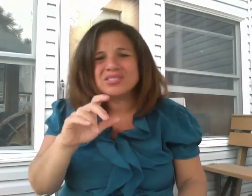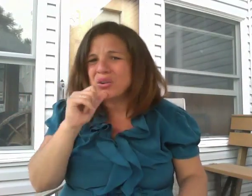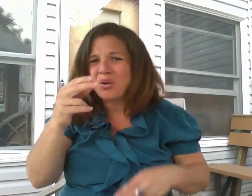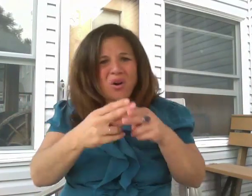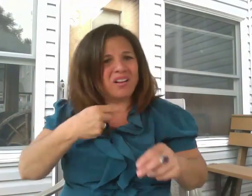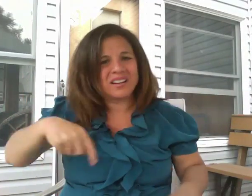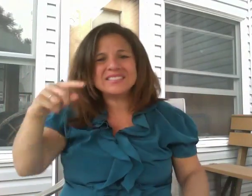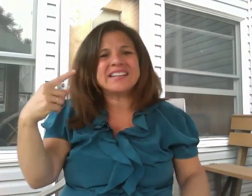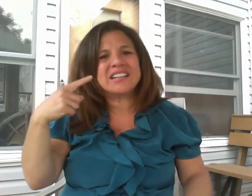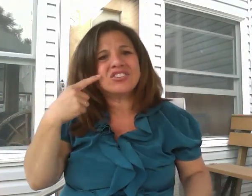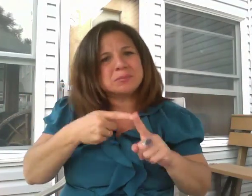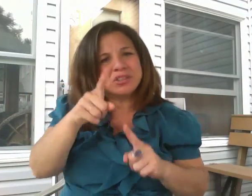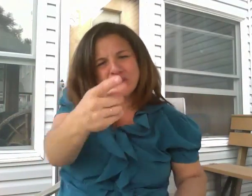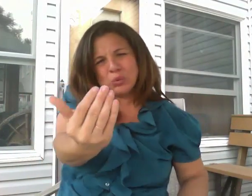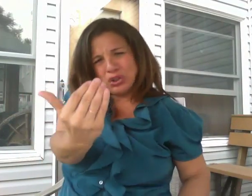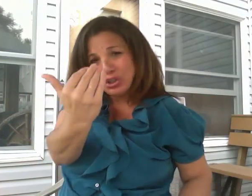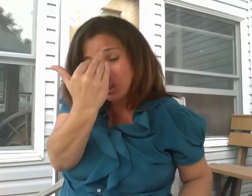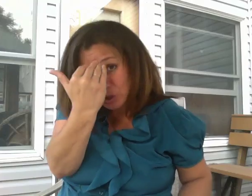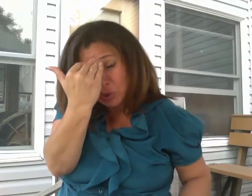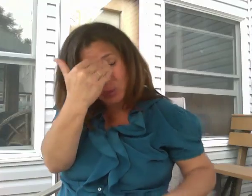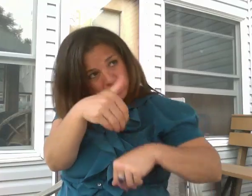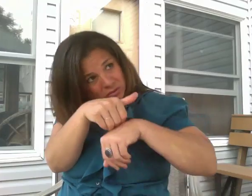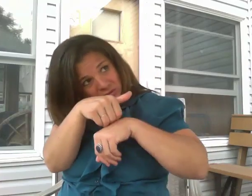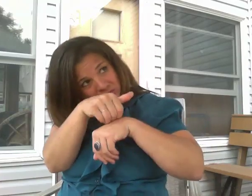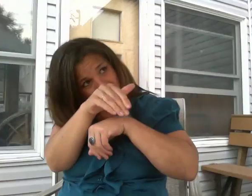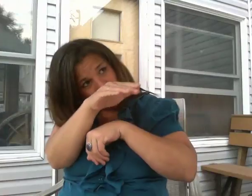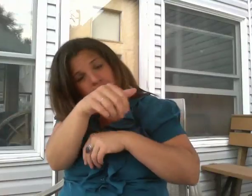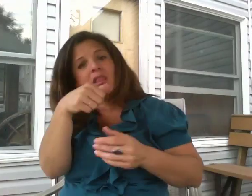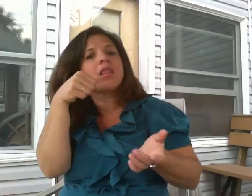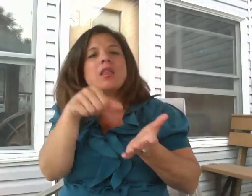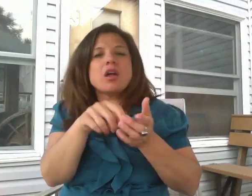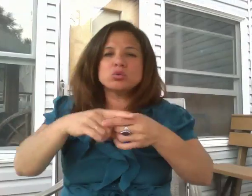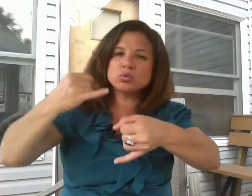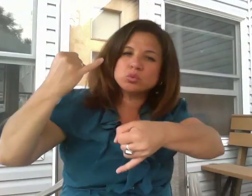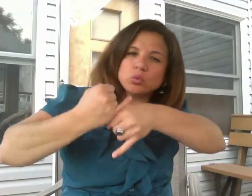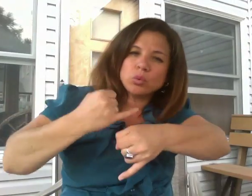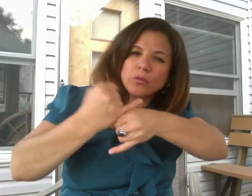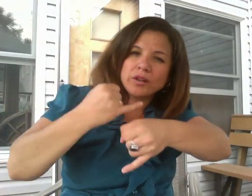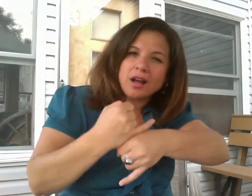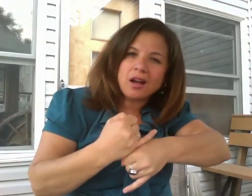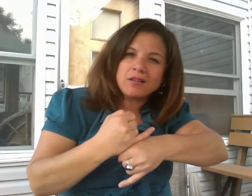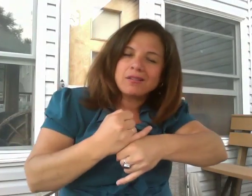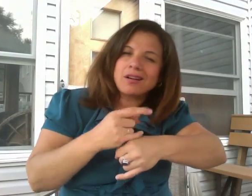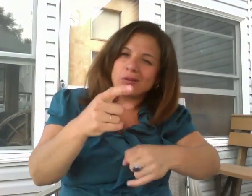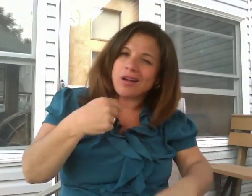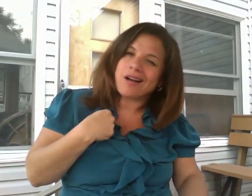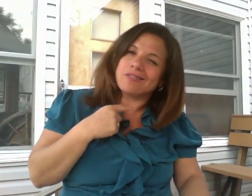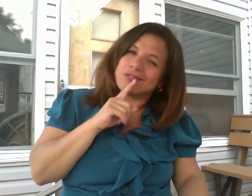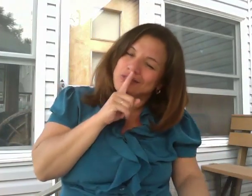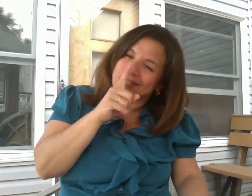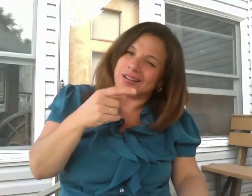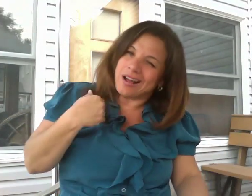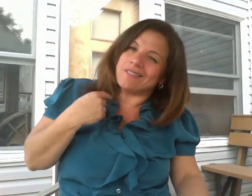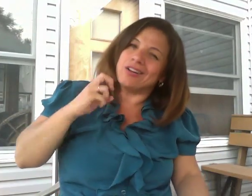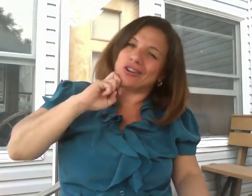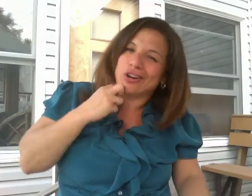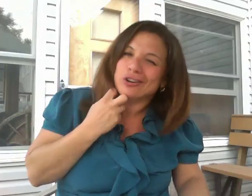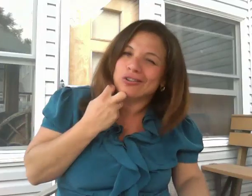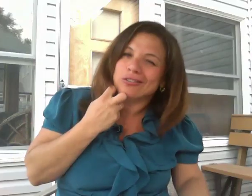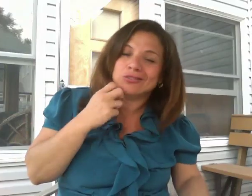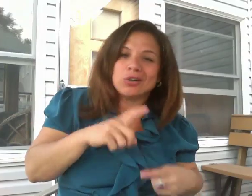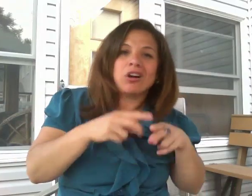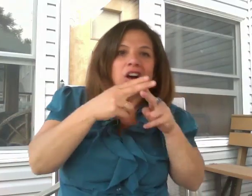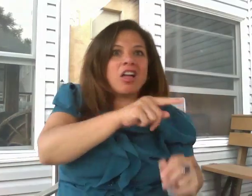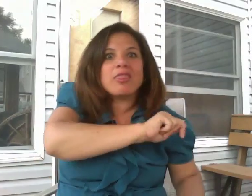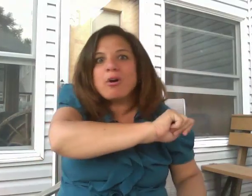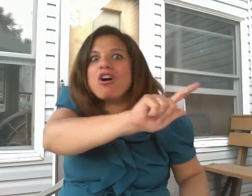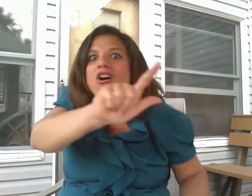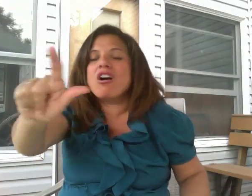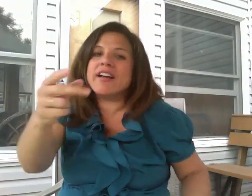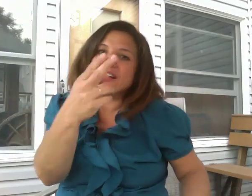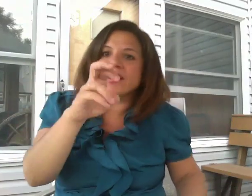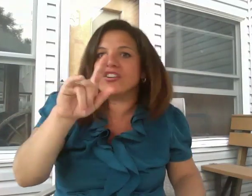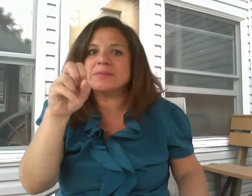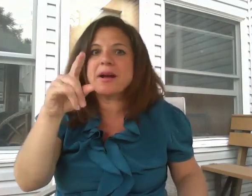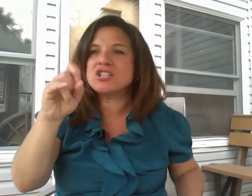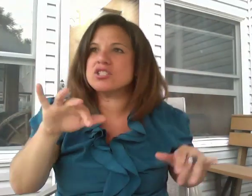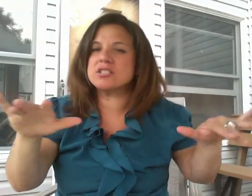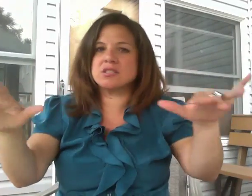Don’t call us hearing specialists! You already knew that you sent these letters to schools for the Deaf and you really have the nerve to call us all hearing specialists.